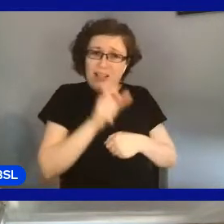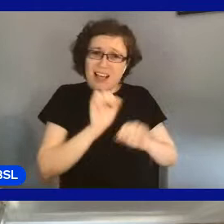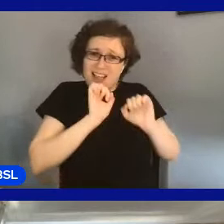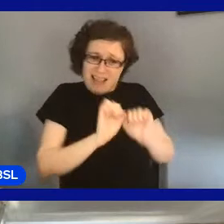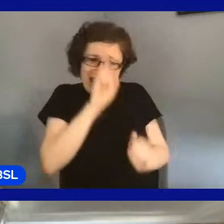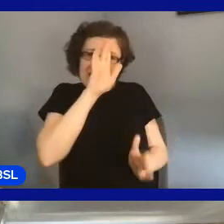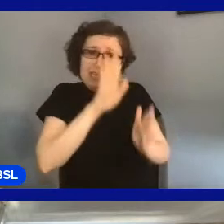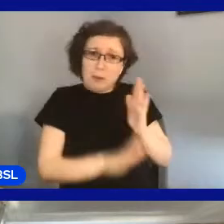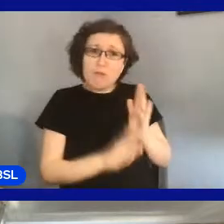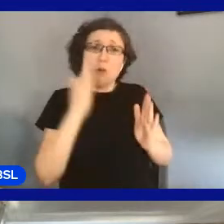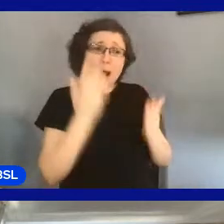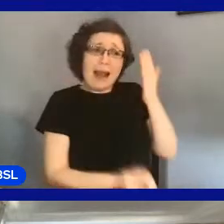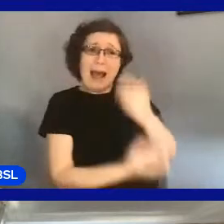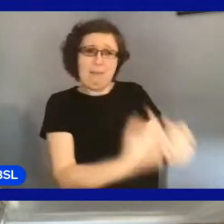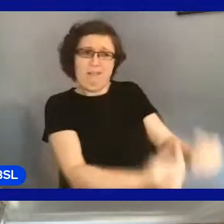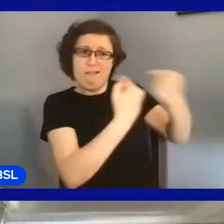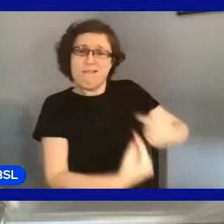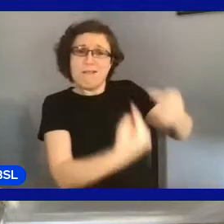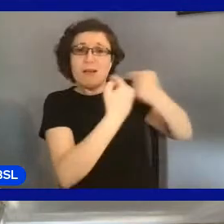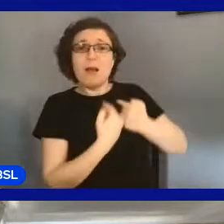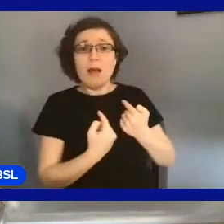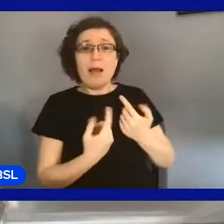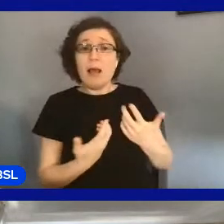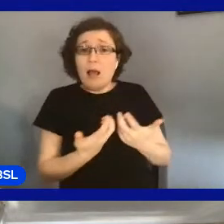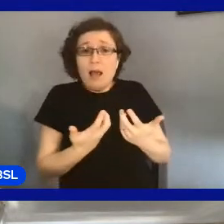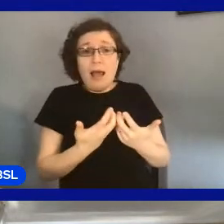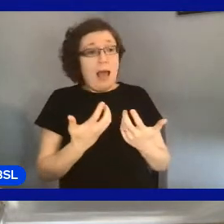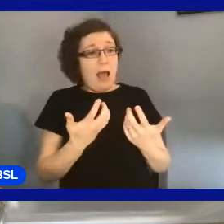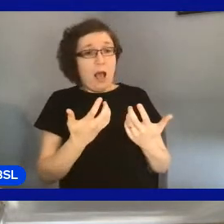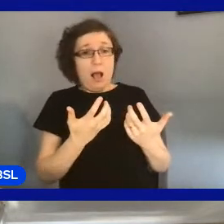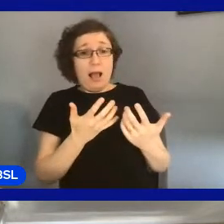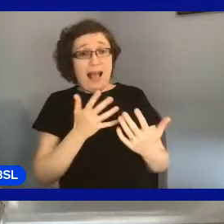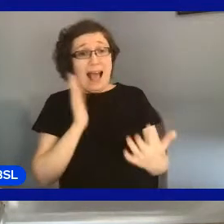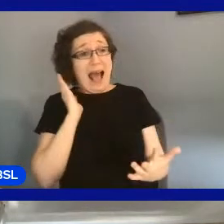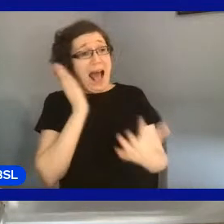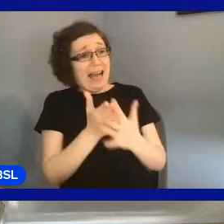micro-aggression and how access problems hinder people from participating in society because the psychological barriers